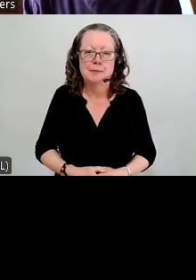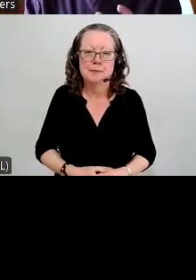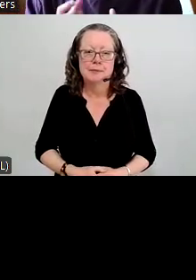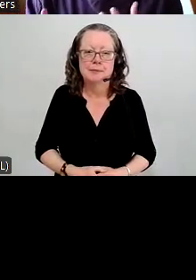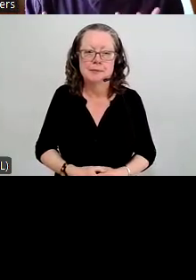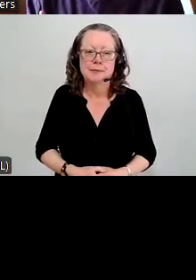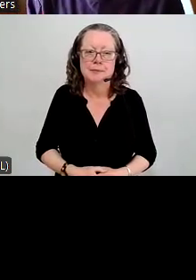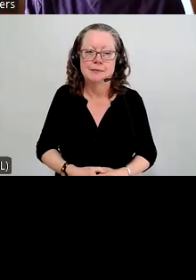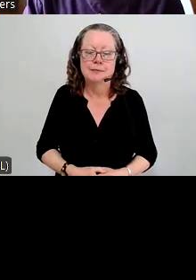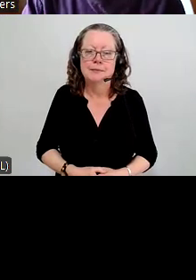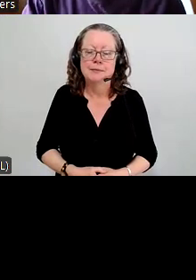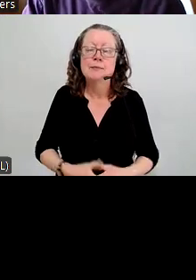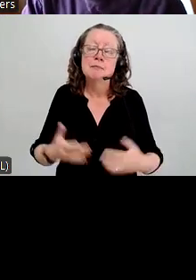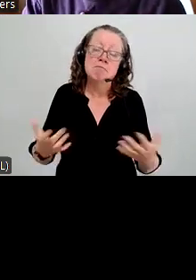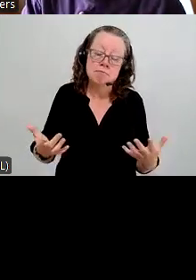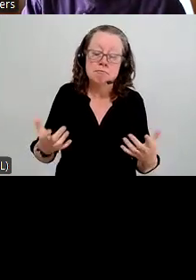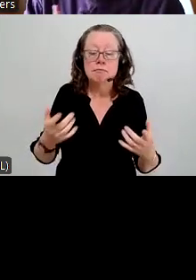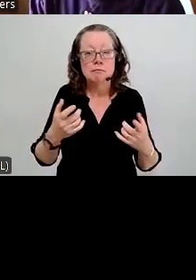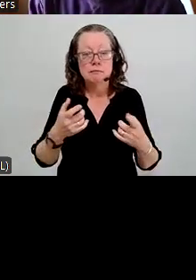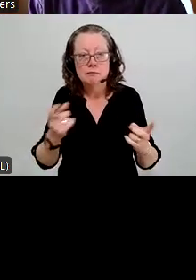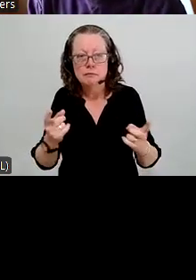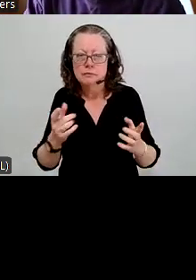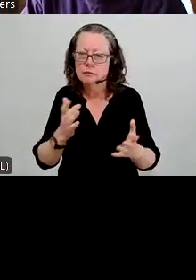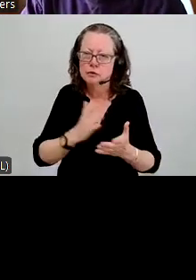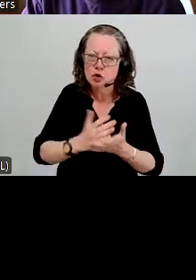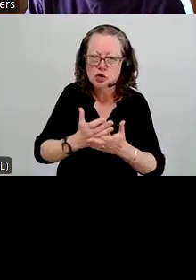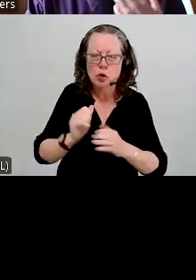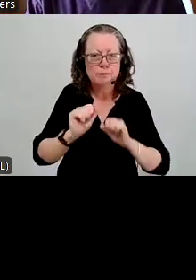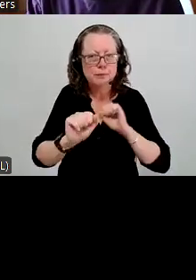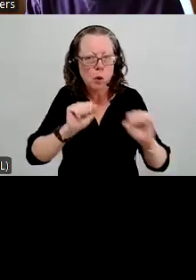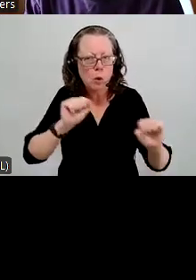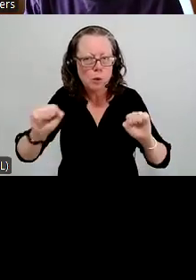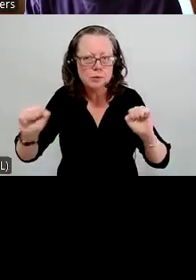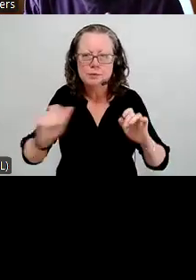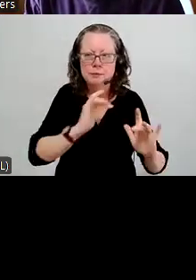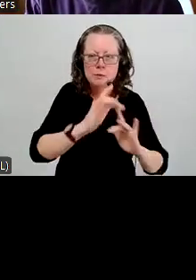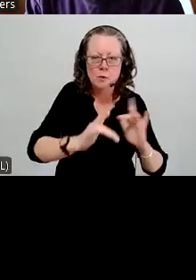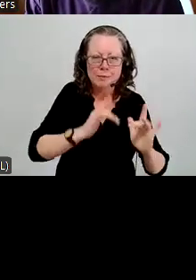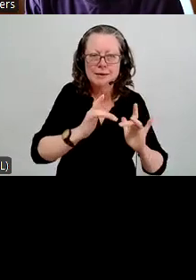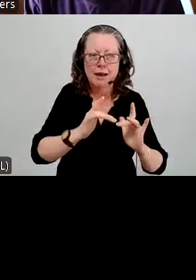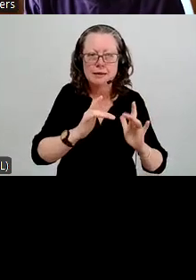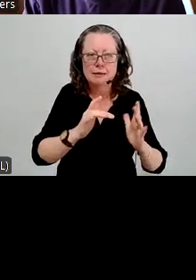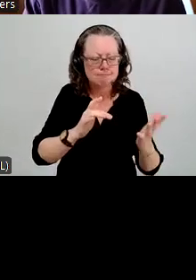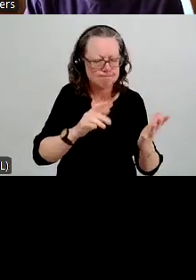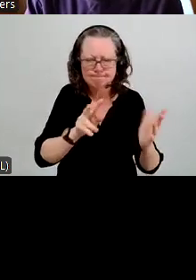If you're unsure about what's happening on your website or other websites that you're interested in, there are ways